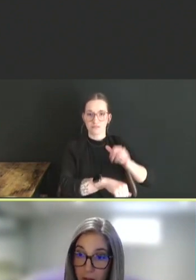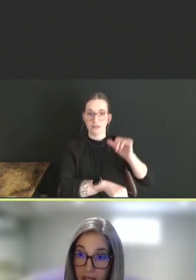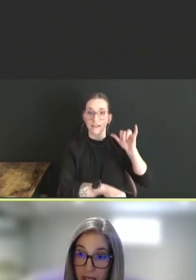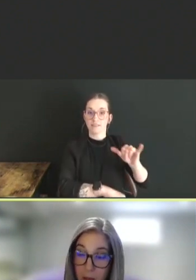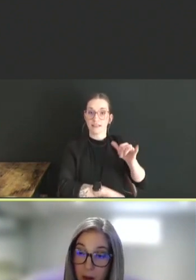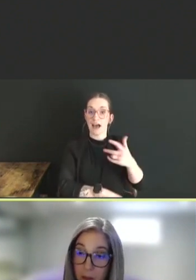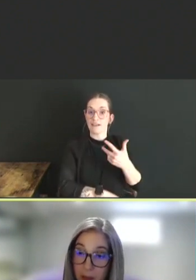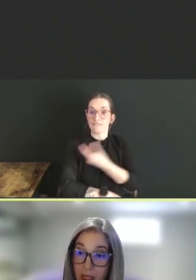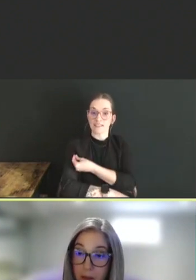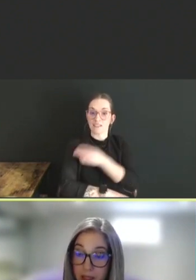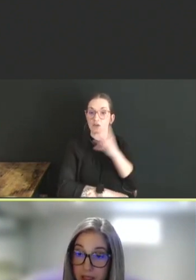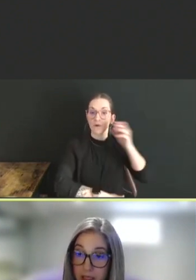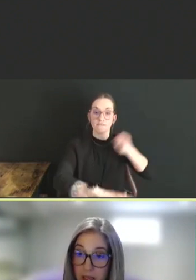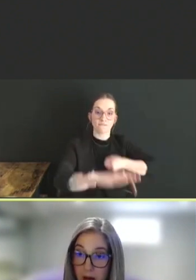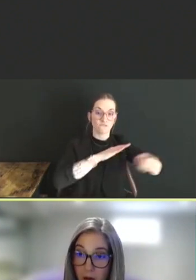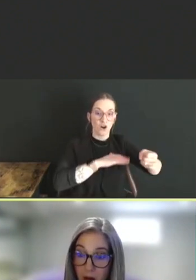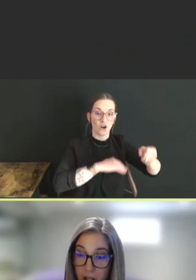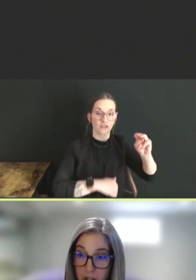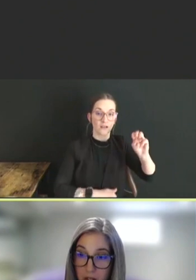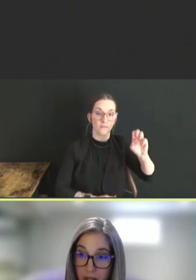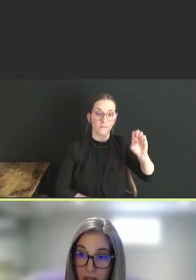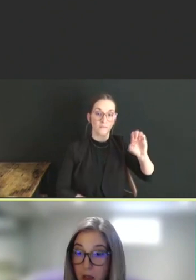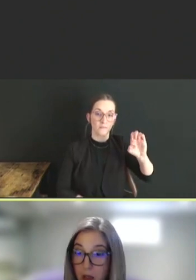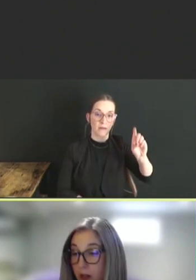the Medicare Part B because they did not want cost sharing.